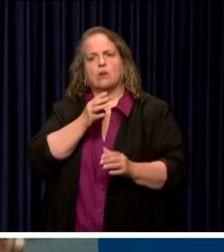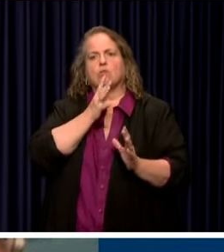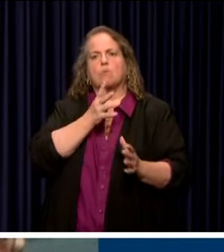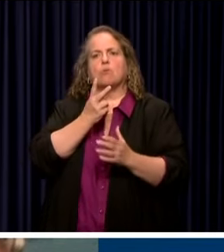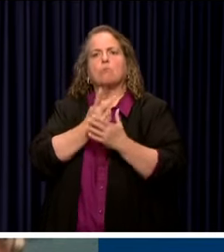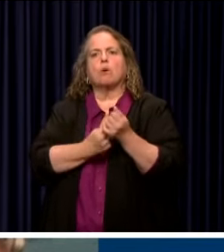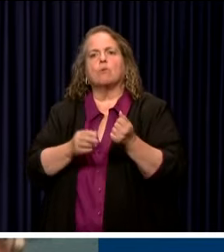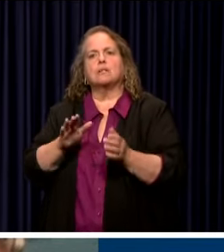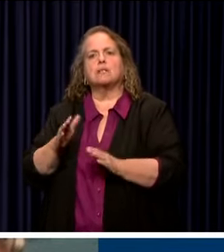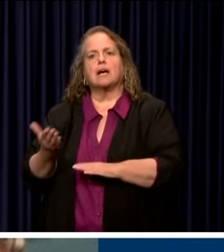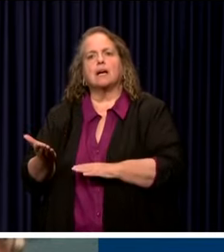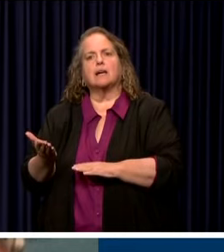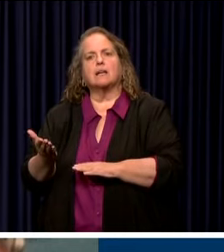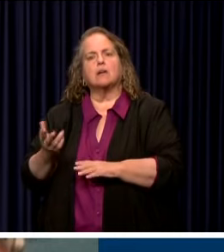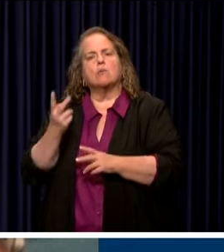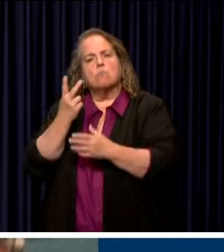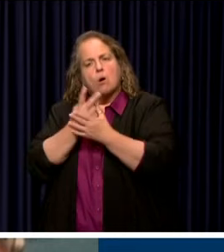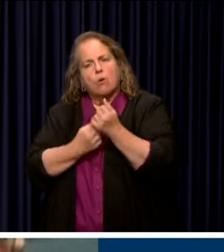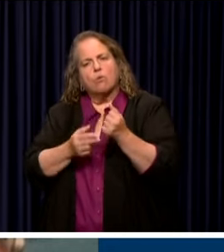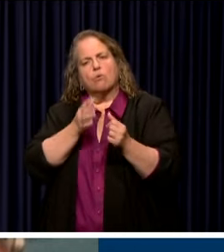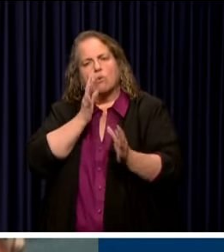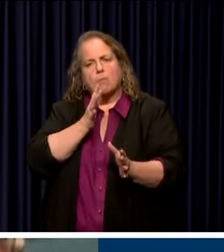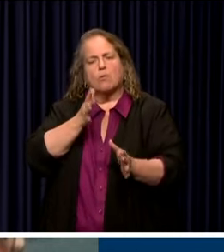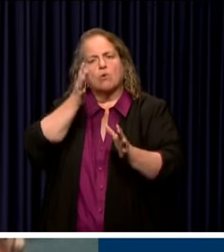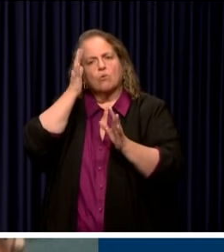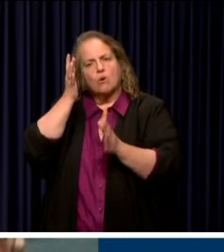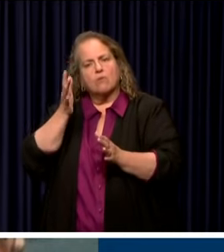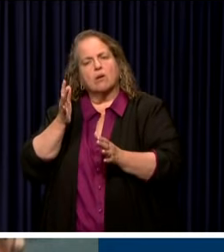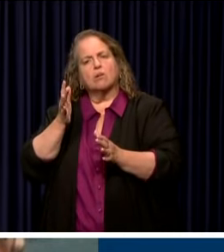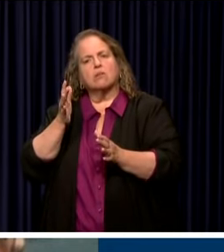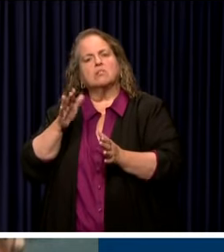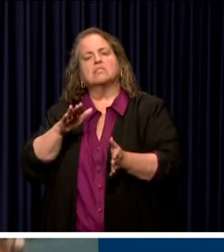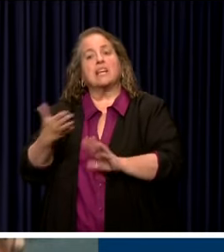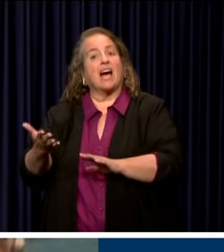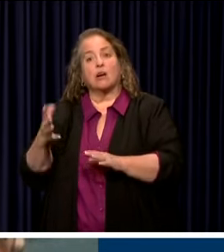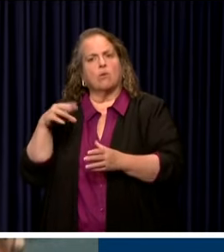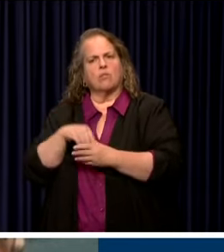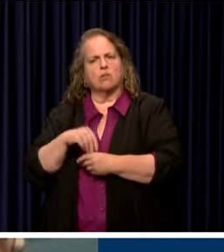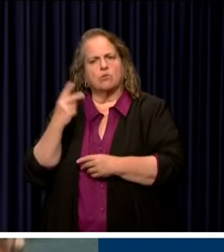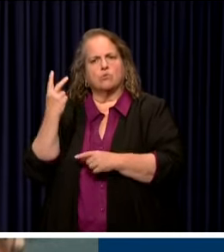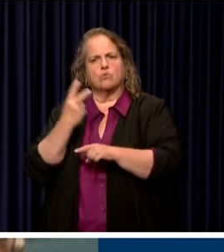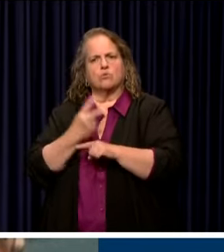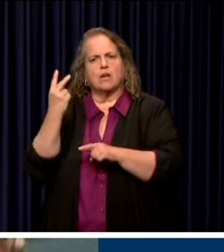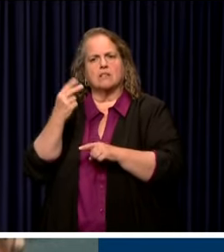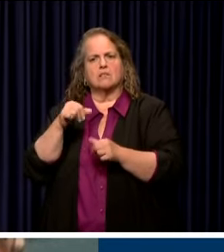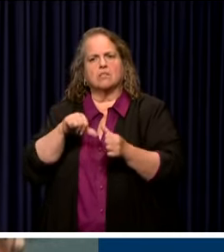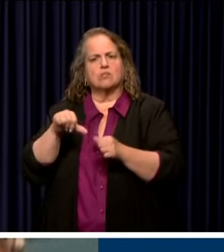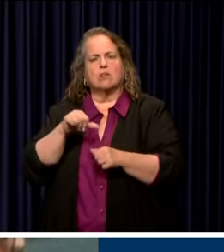STATISTICS, BUT TODAY WE DID A